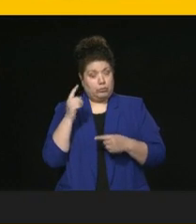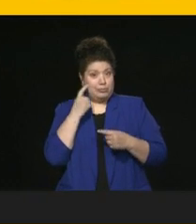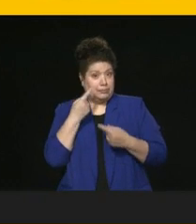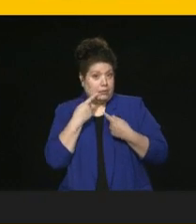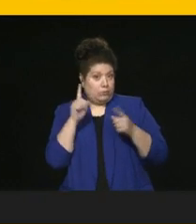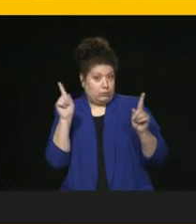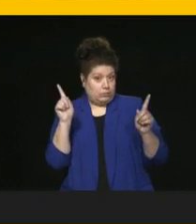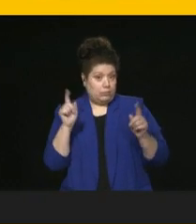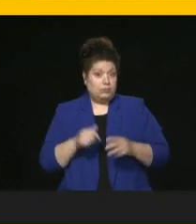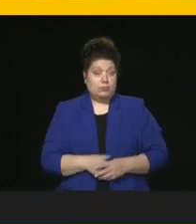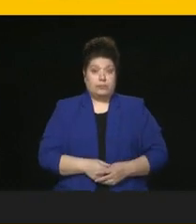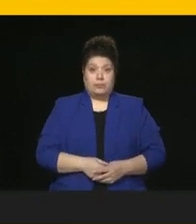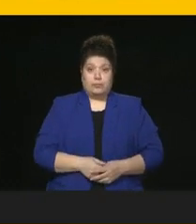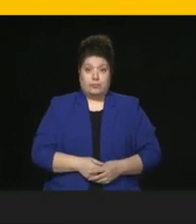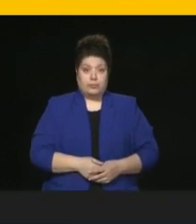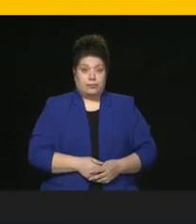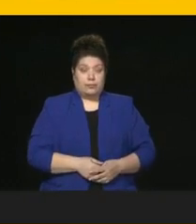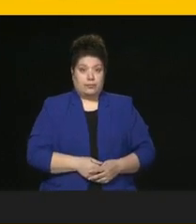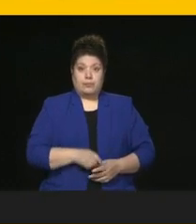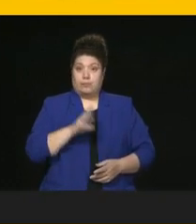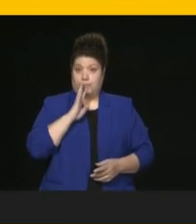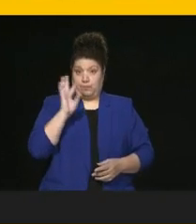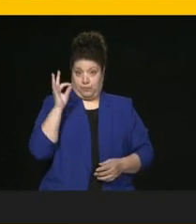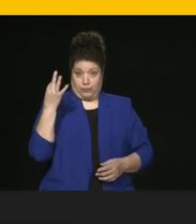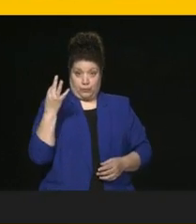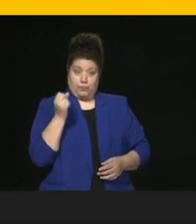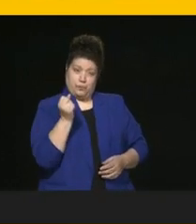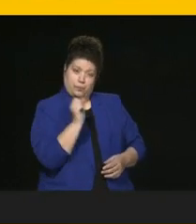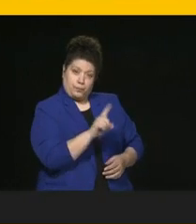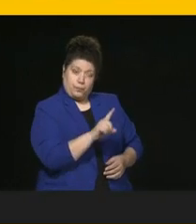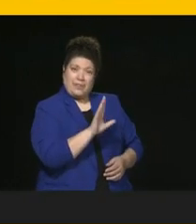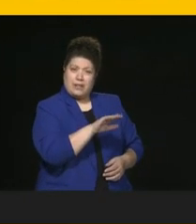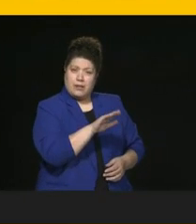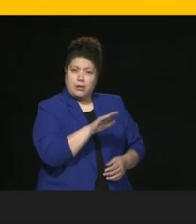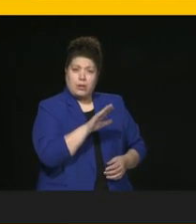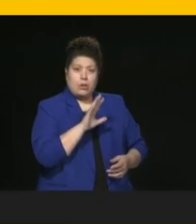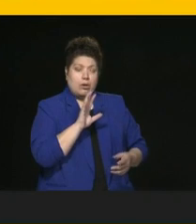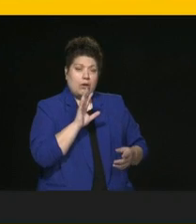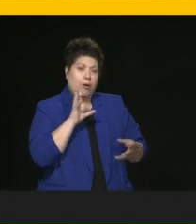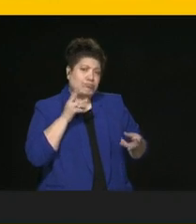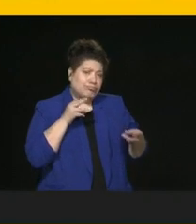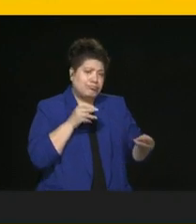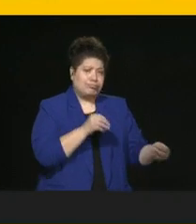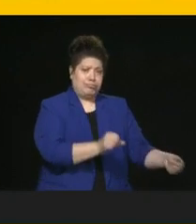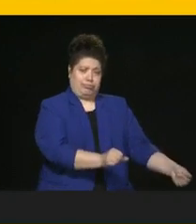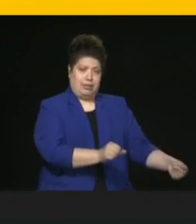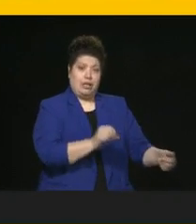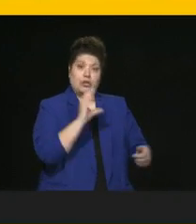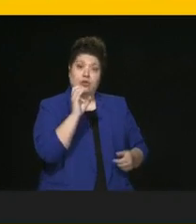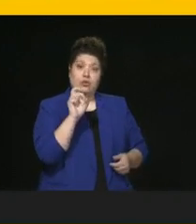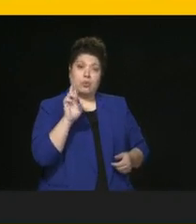HERE'S MY FIRST QUESTION.